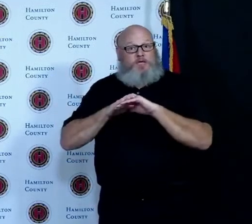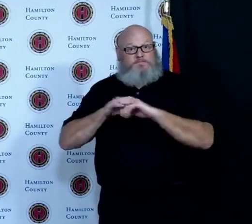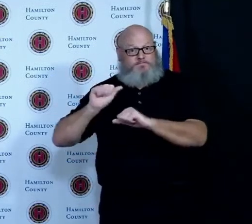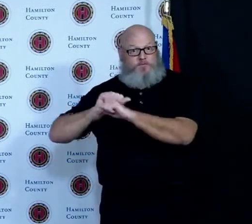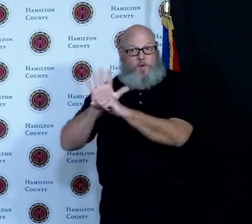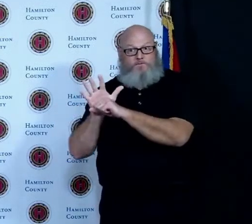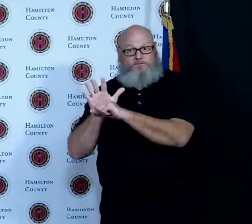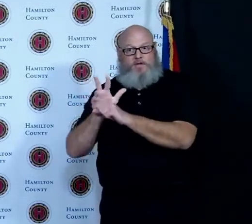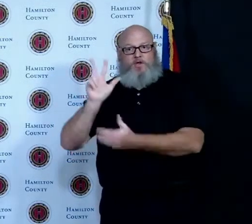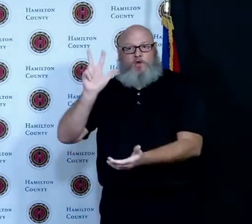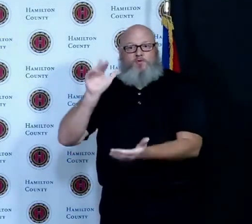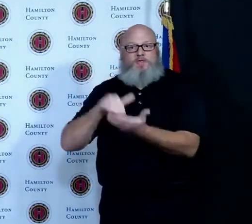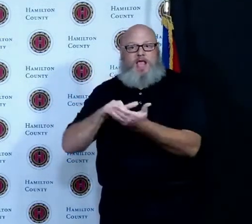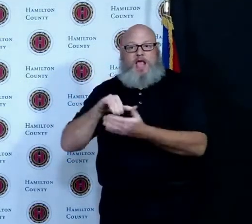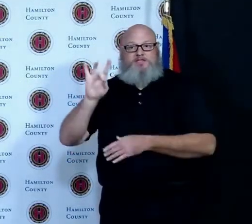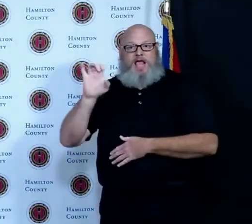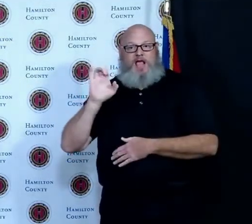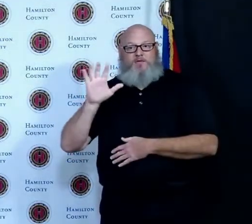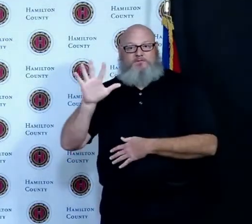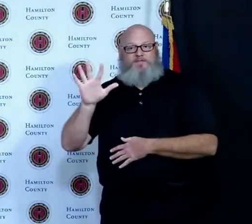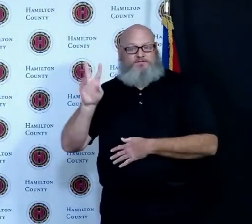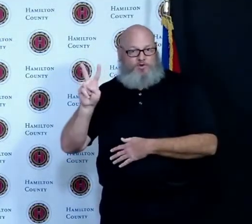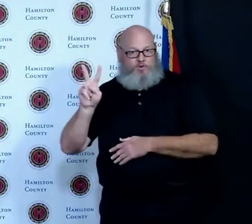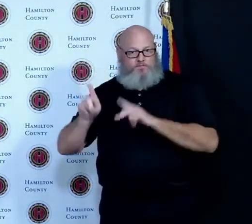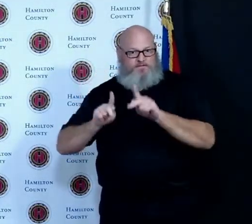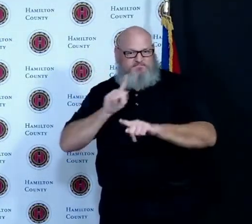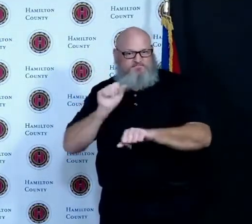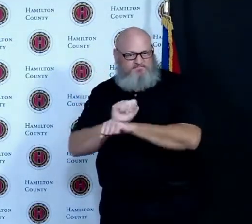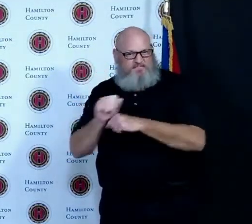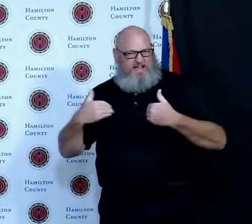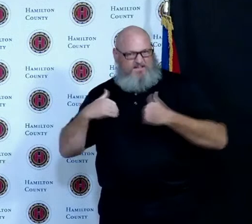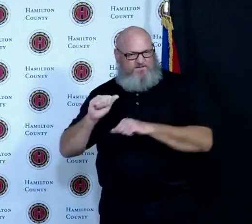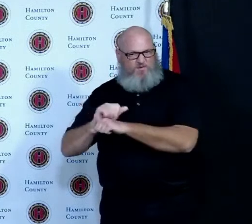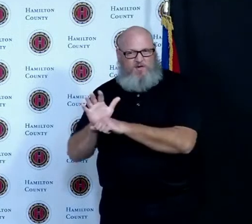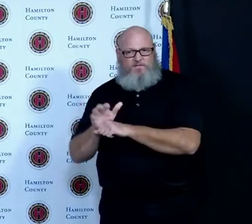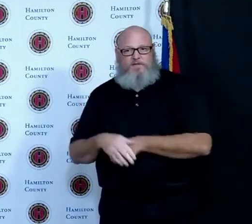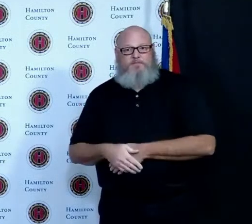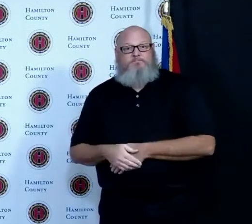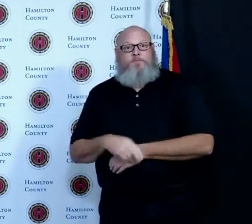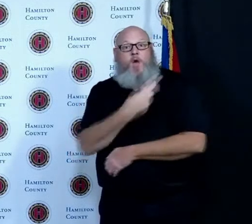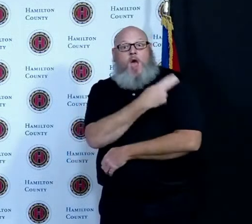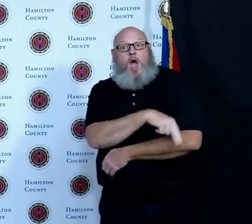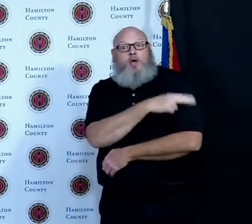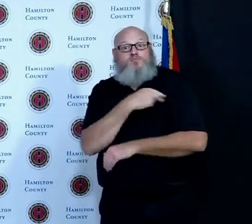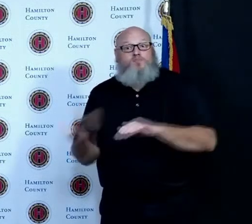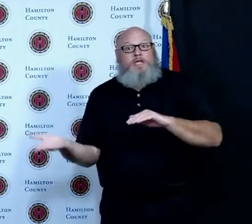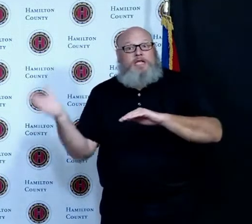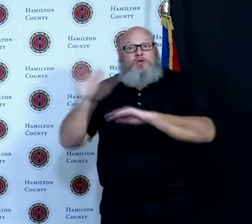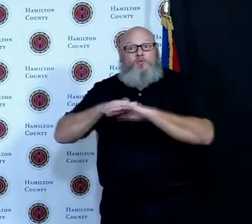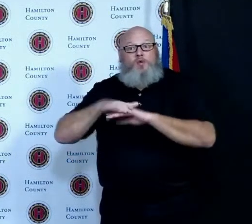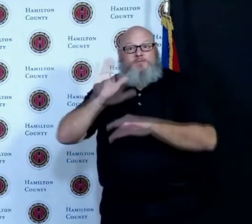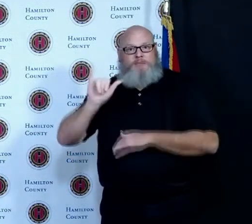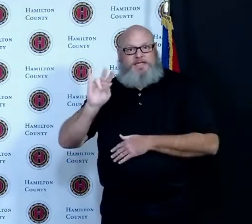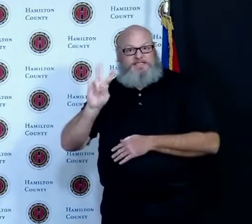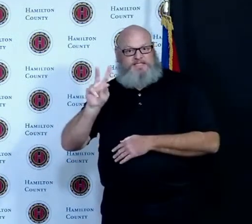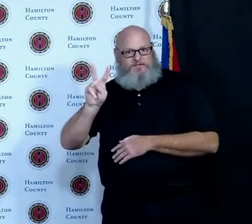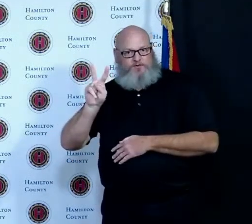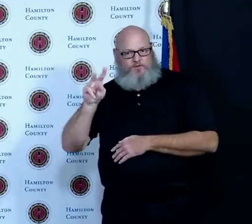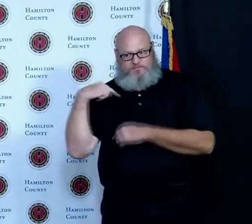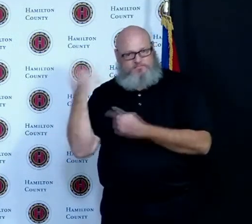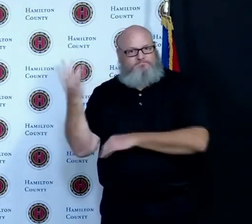and fifty two the increase in hospitalizations is seventy two and the increase in deaths is ten